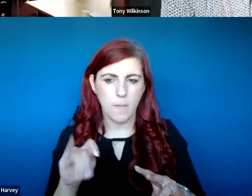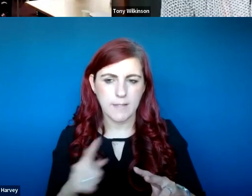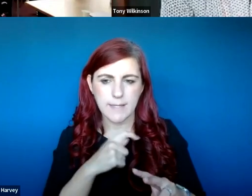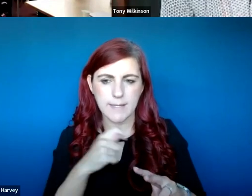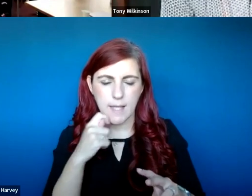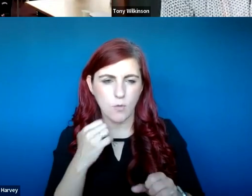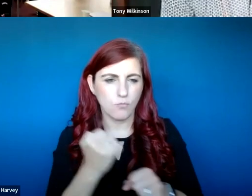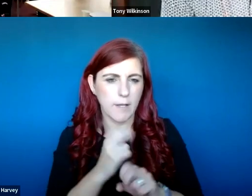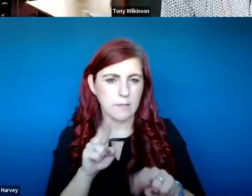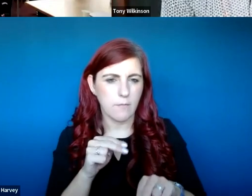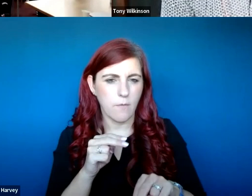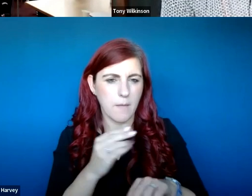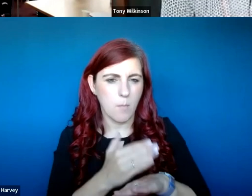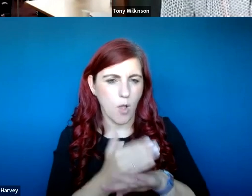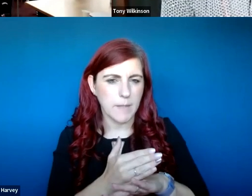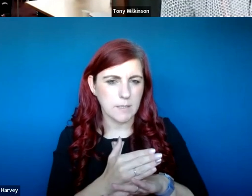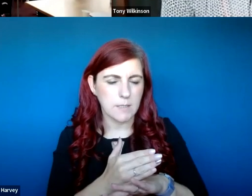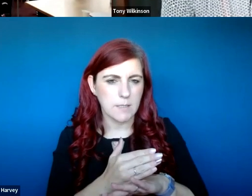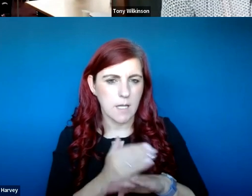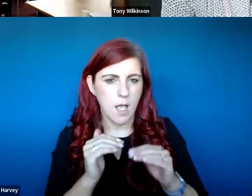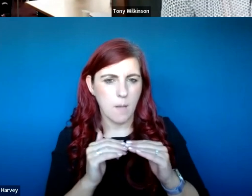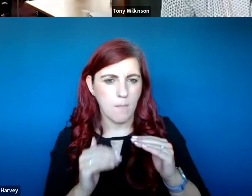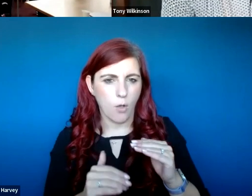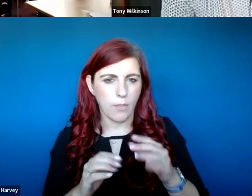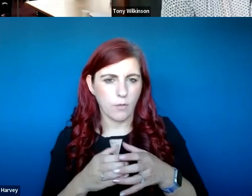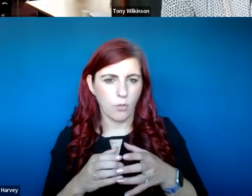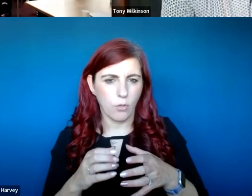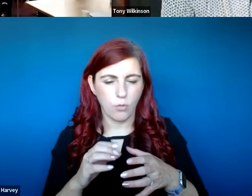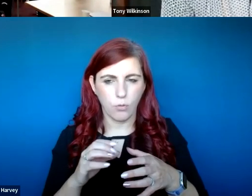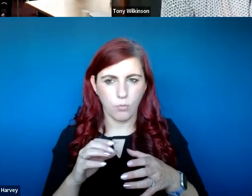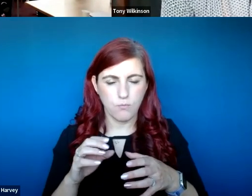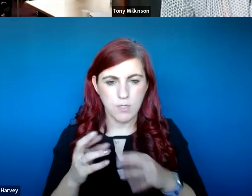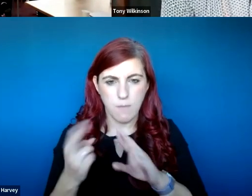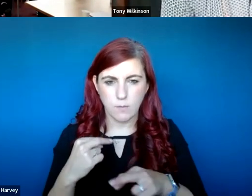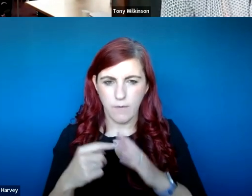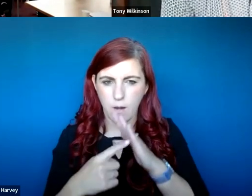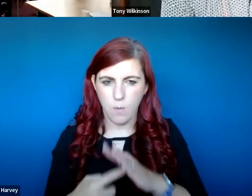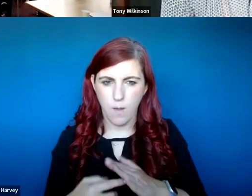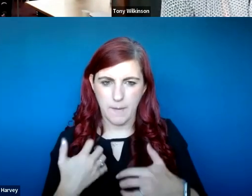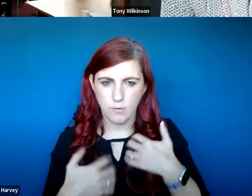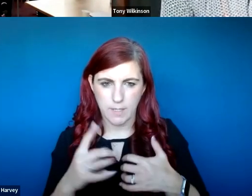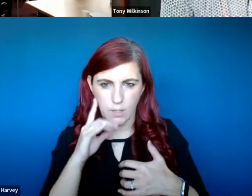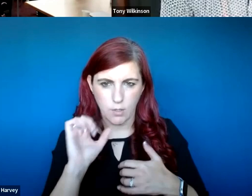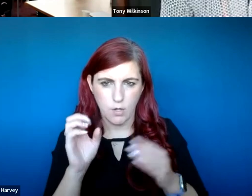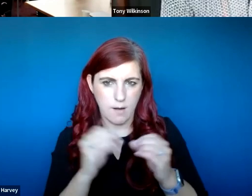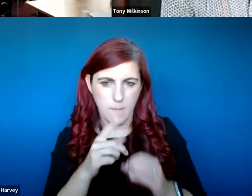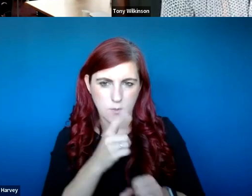employment among the easy-to-read respondents was very low, I would be interested to hear the panellist's comments on this.